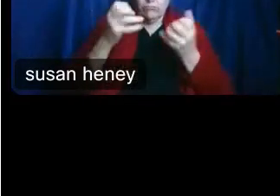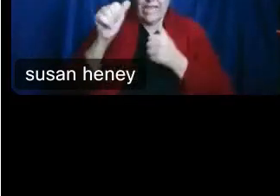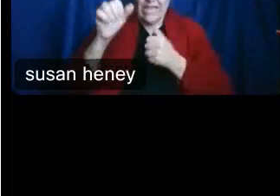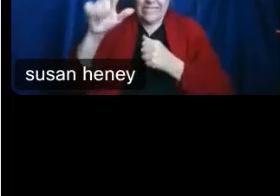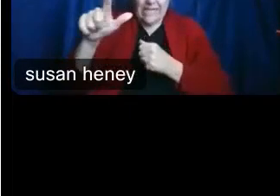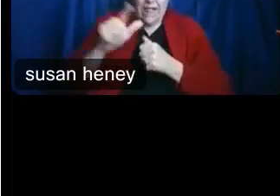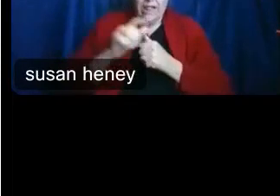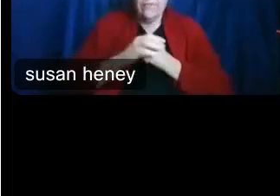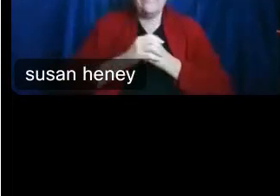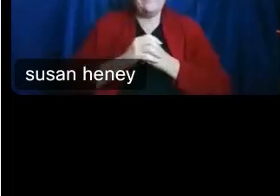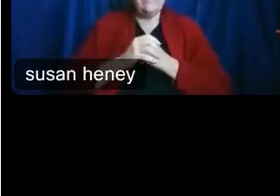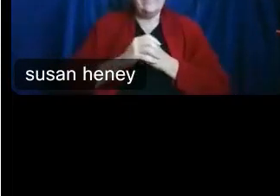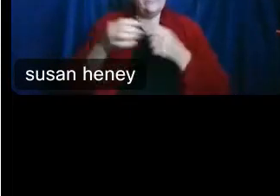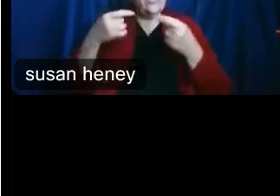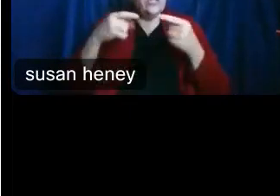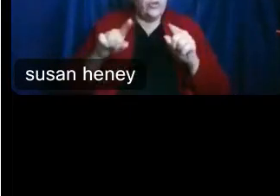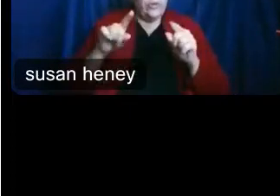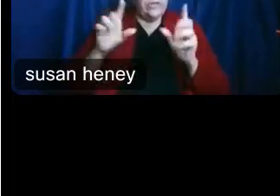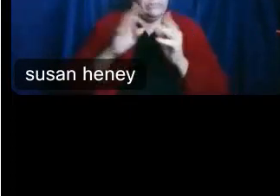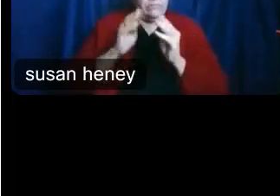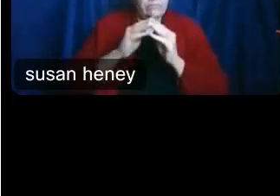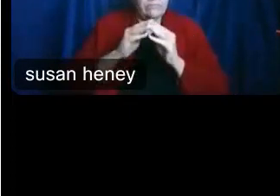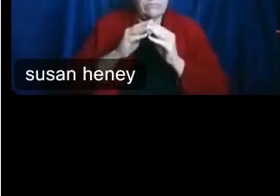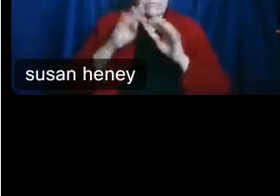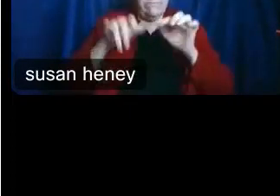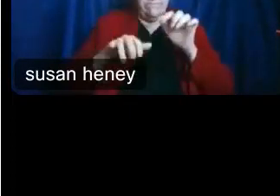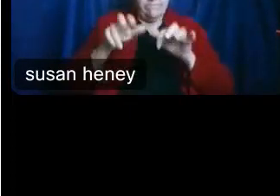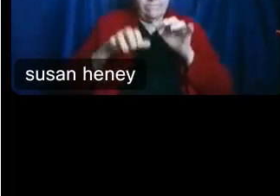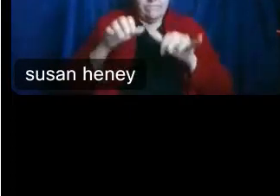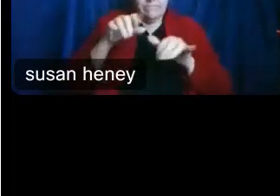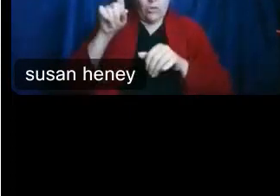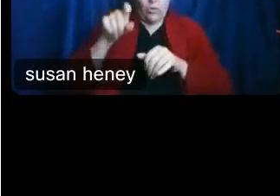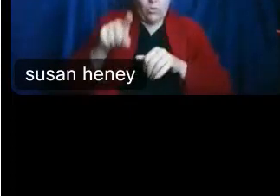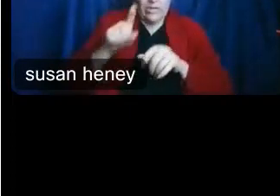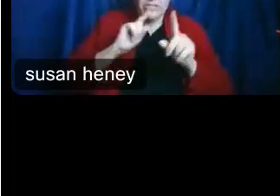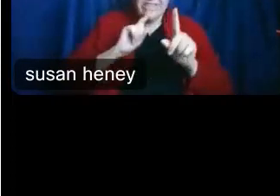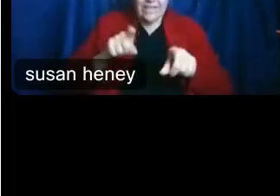of the webinar feel free to use the Q&A feature to ask questions. We have subject matter experts